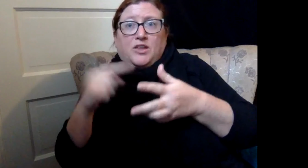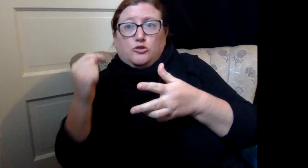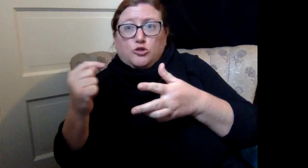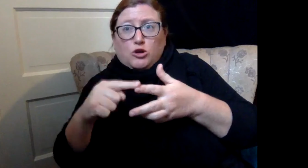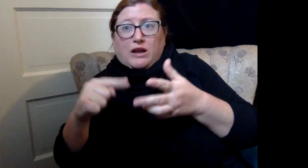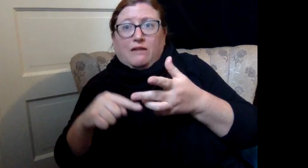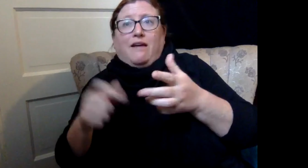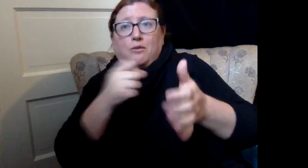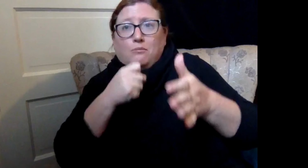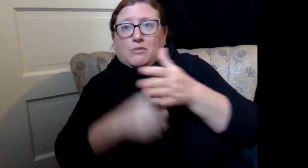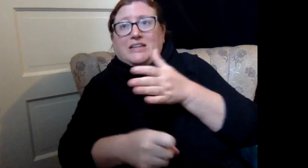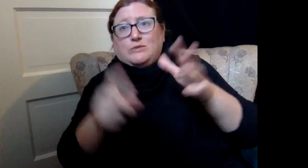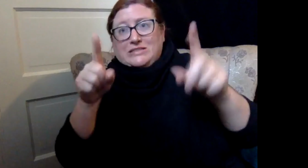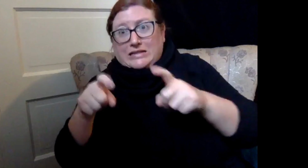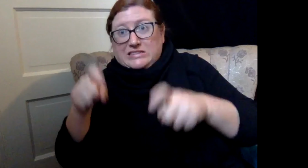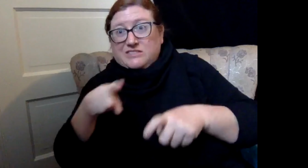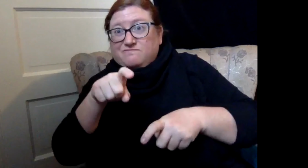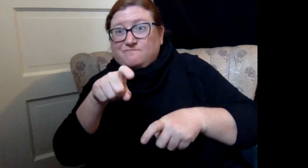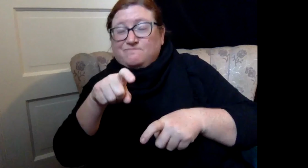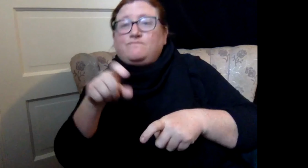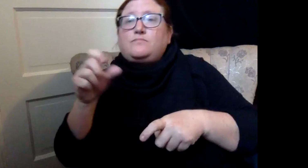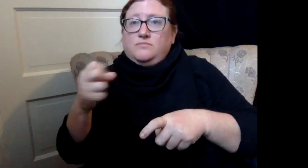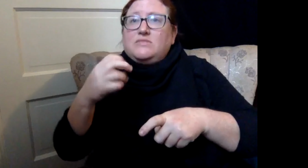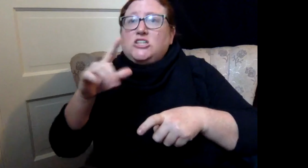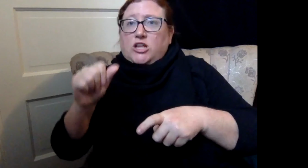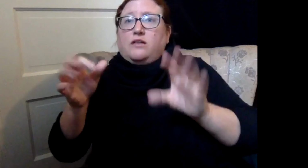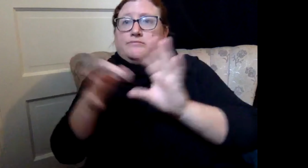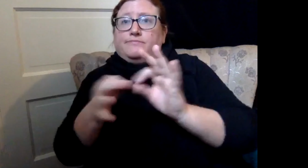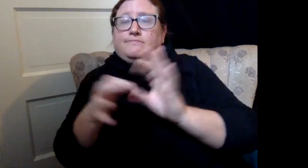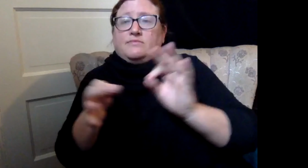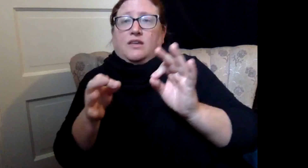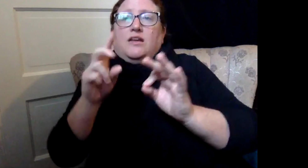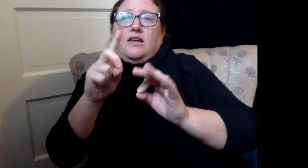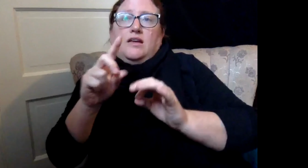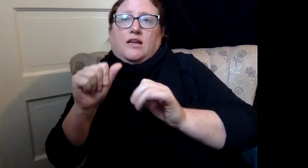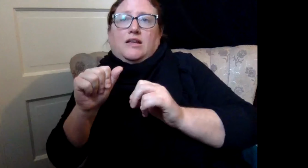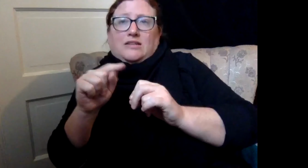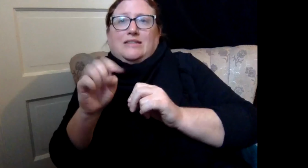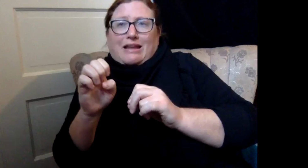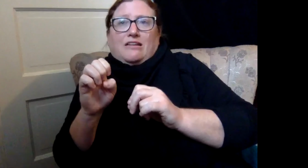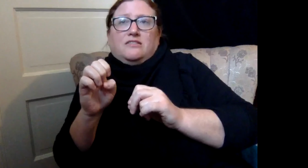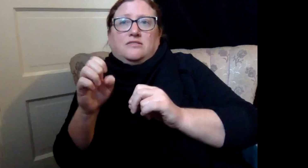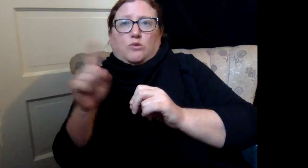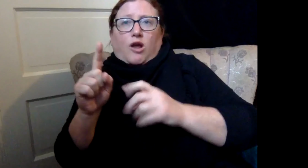services like the gym? Tutoring, placement testing? » Yes.